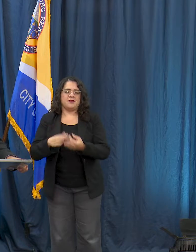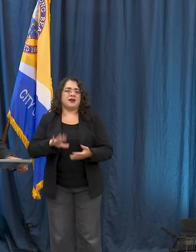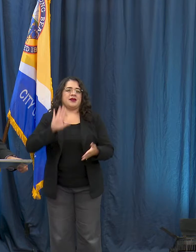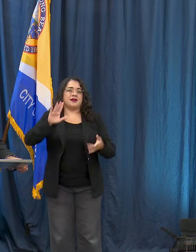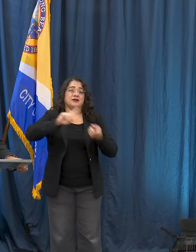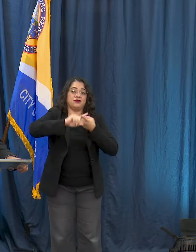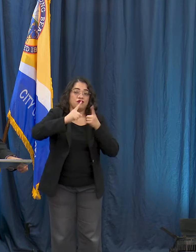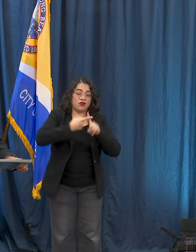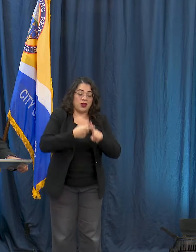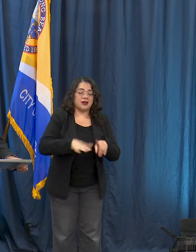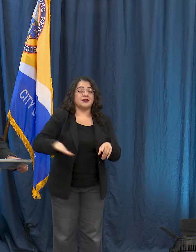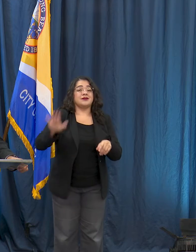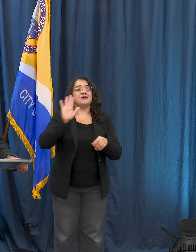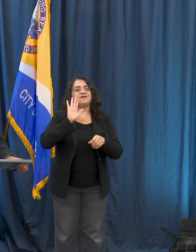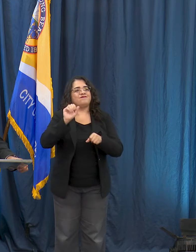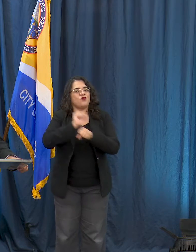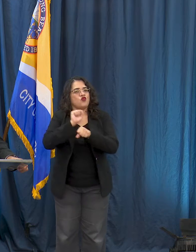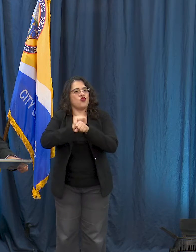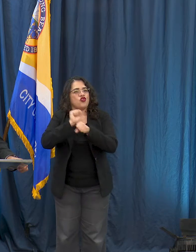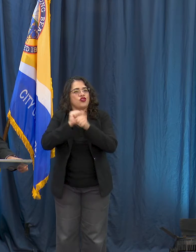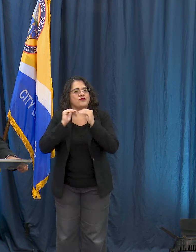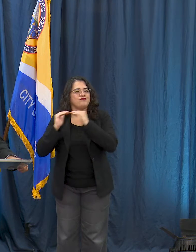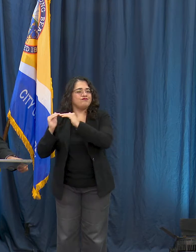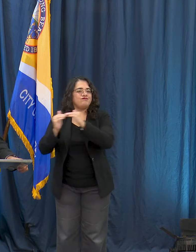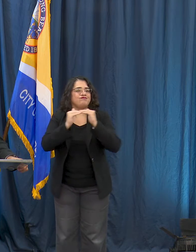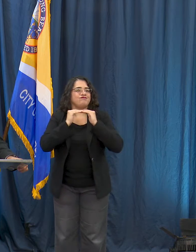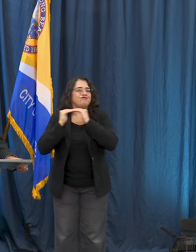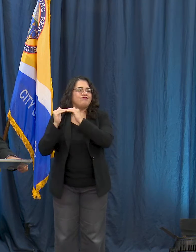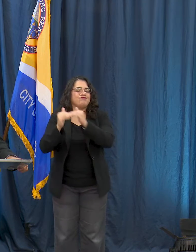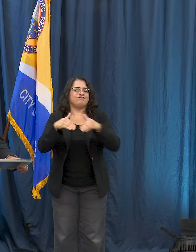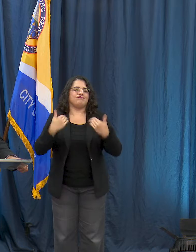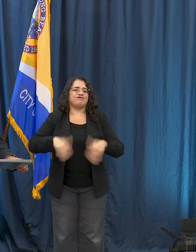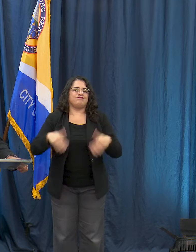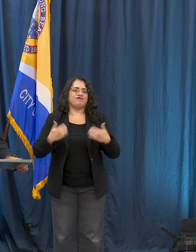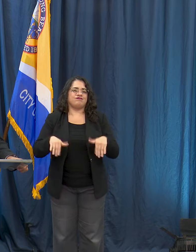and his colleagues for-- just thank them for their